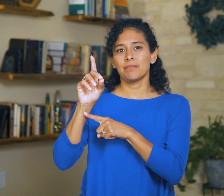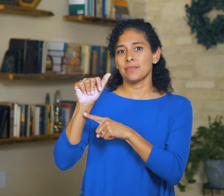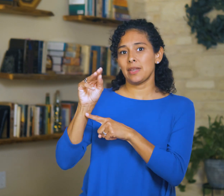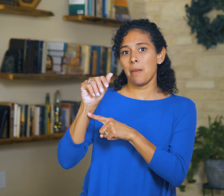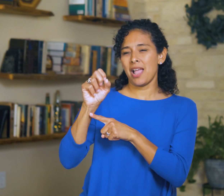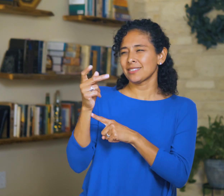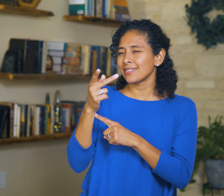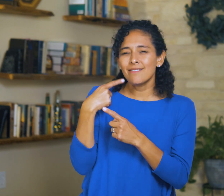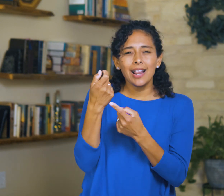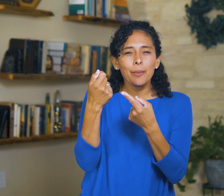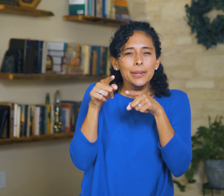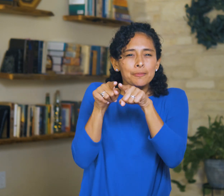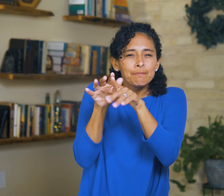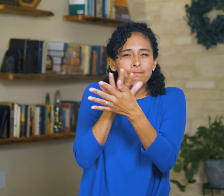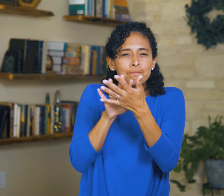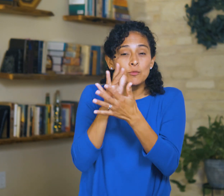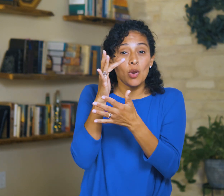and Damascus are kind of blurred together.